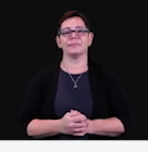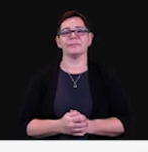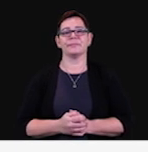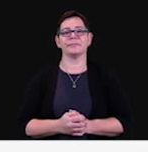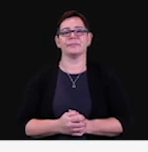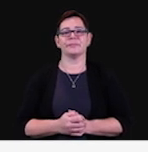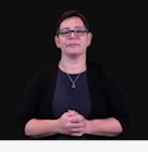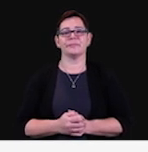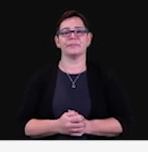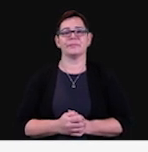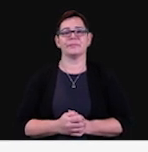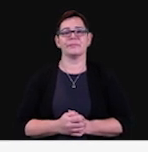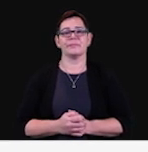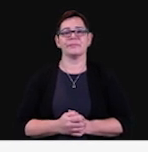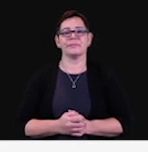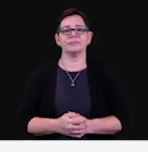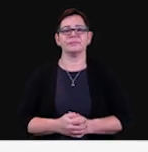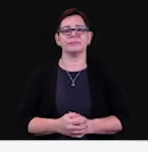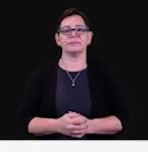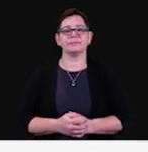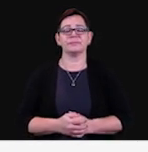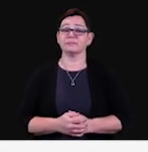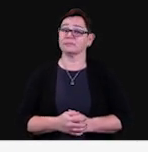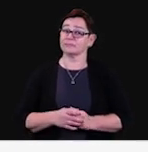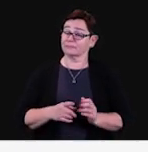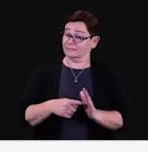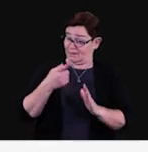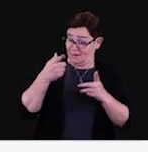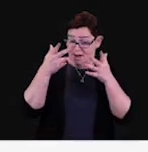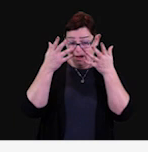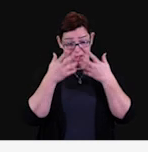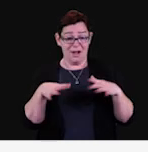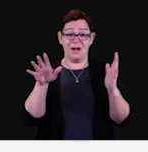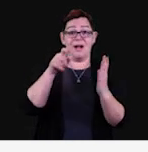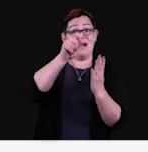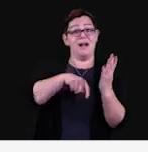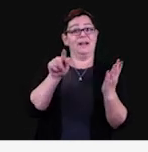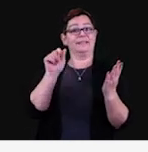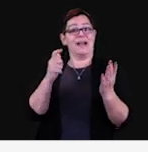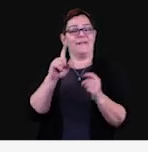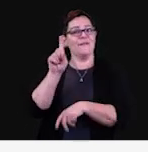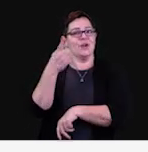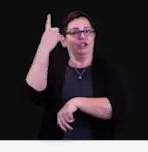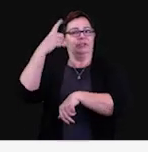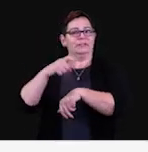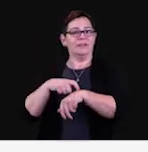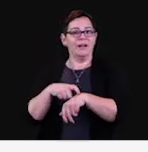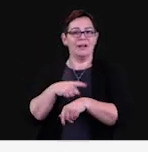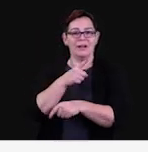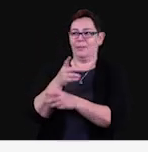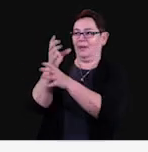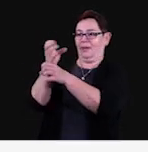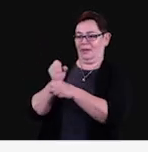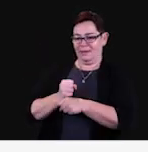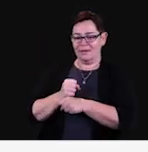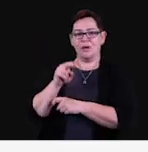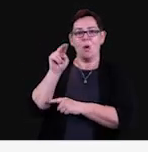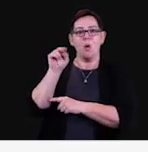Once you do your taxes for the first time and you receive your notice of assessment, you can register for the CRA’s My Account.